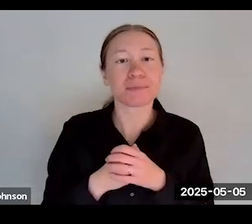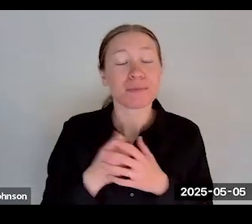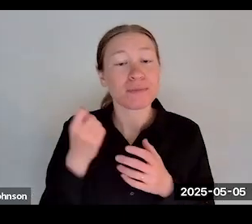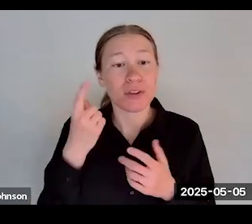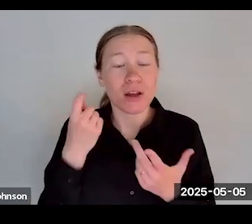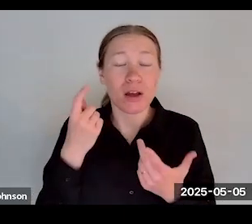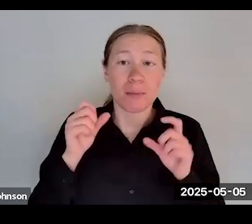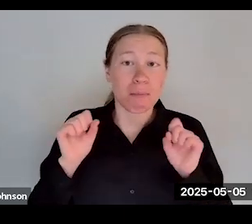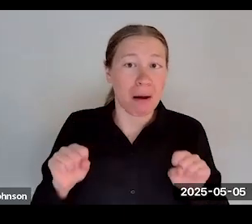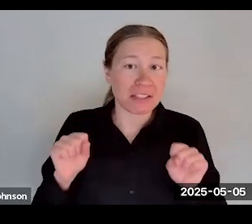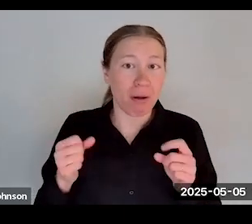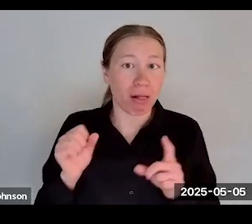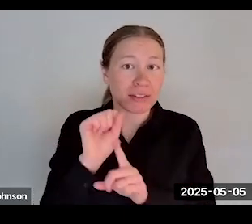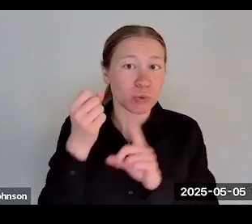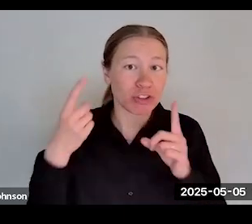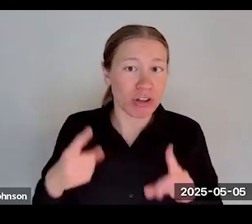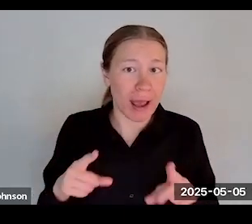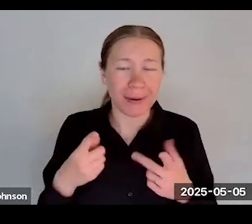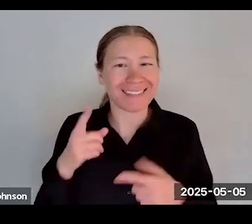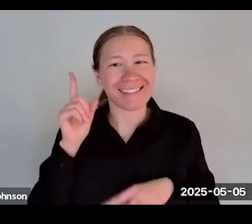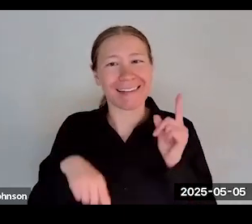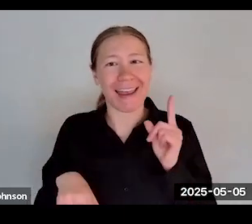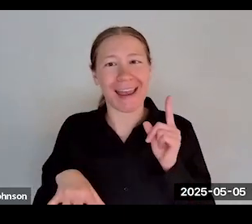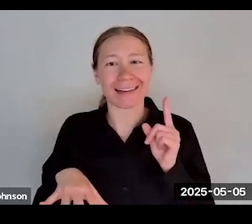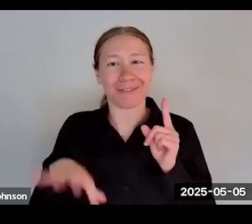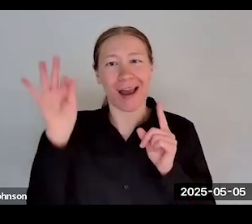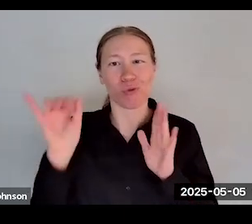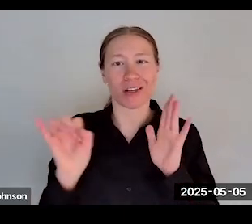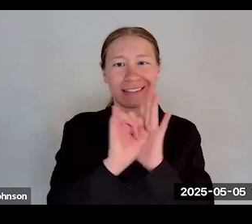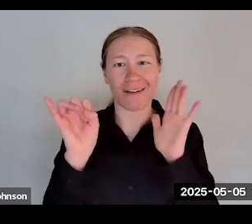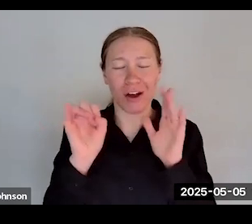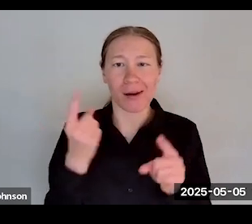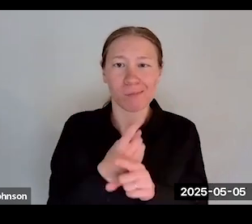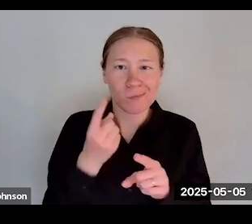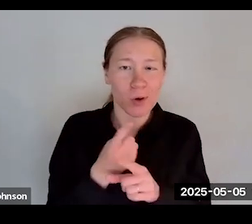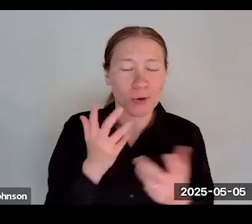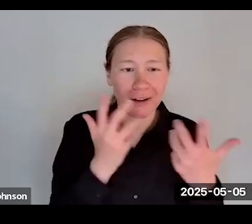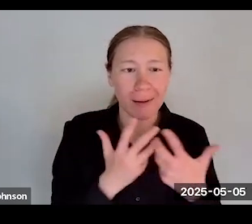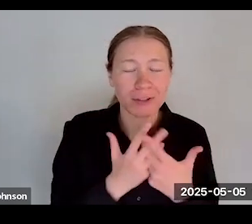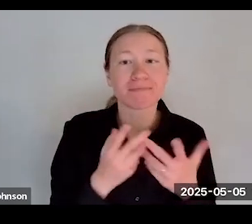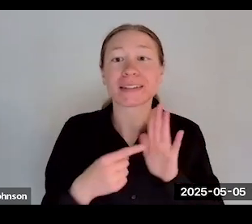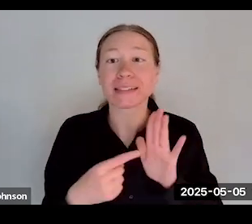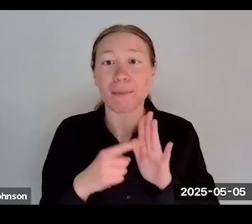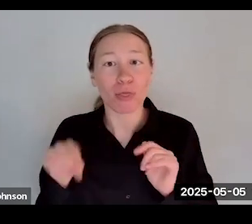and effective accommodation cannot be identified. For example, if the only effective accommodation for the employee